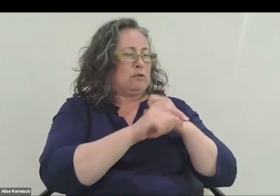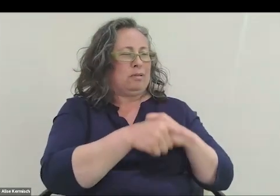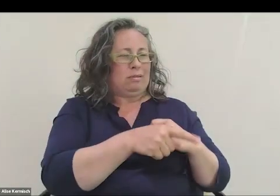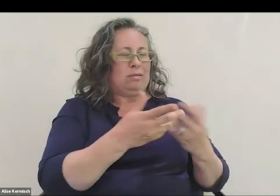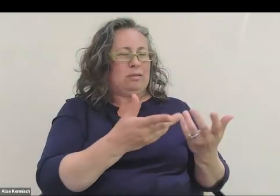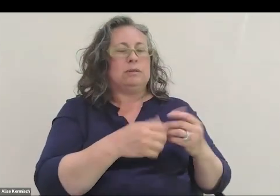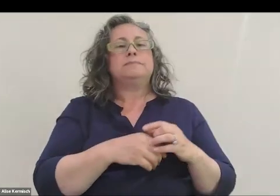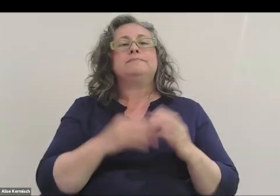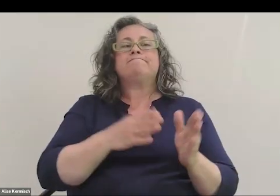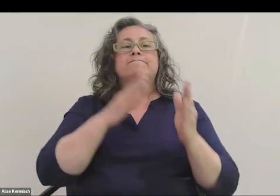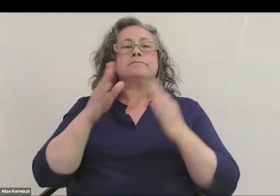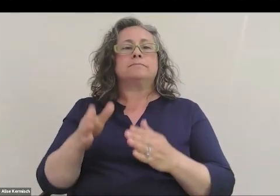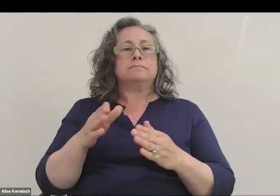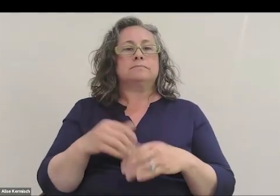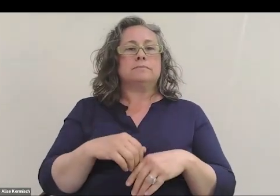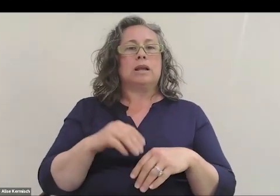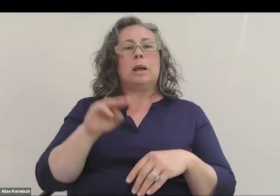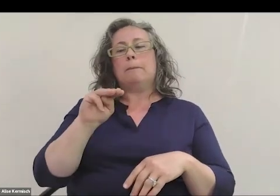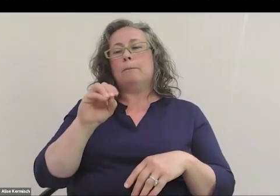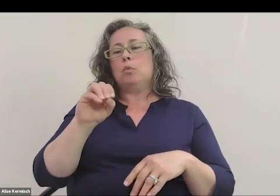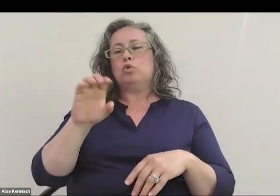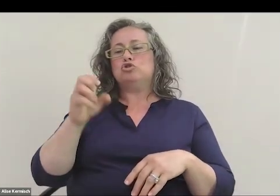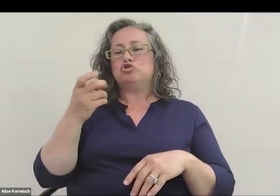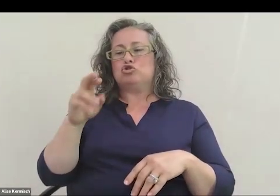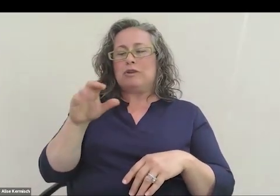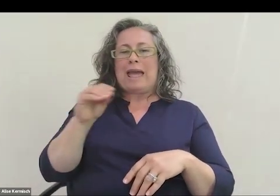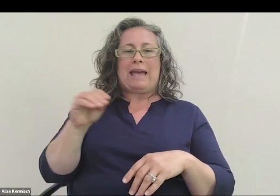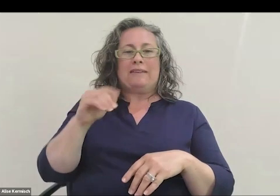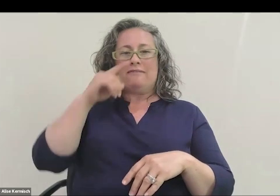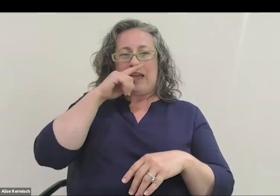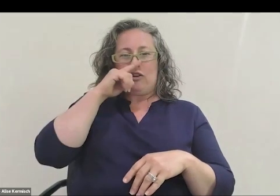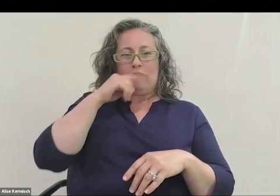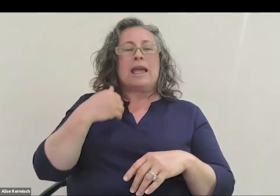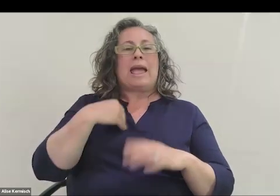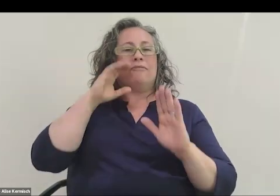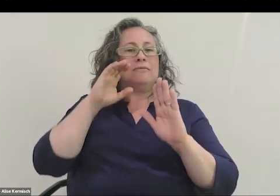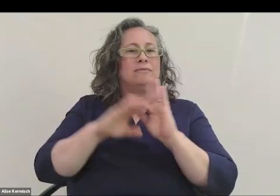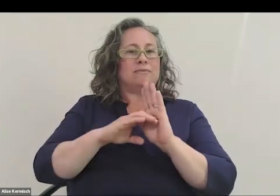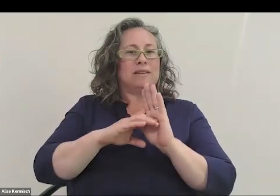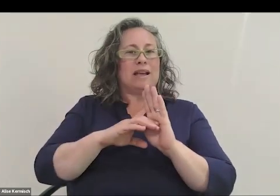The next is moochers and fakers, and here I have a image of the snarky Wonka meme.